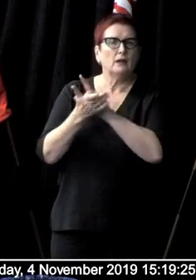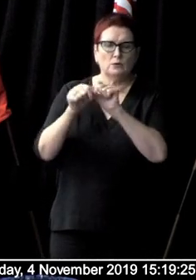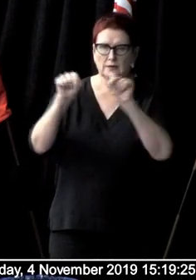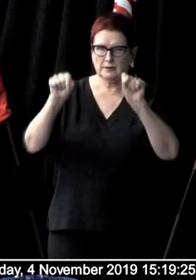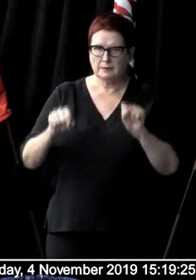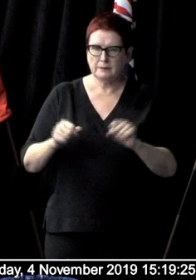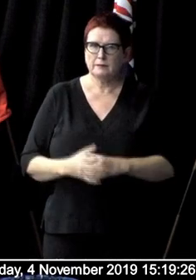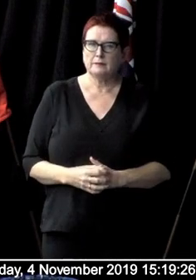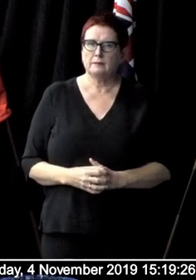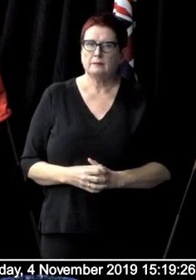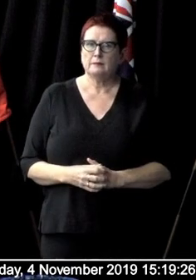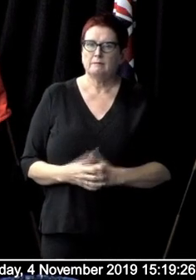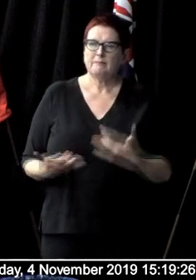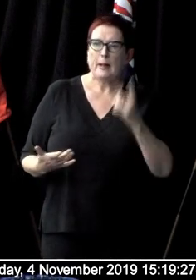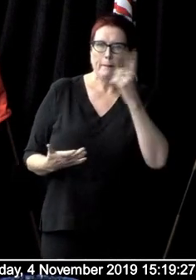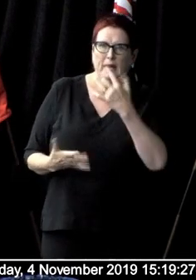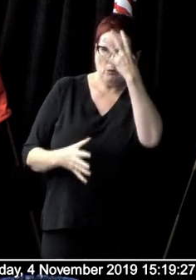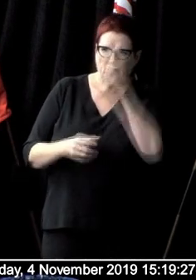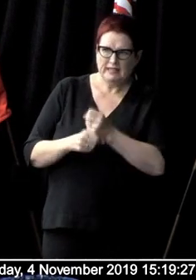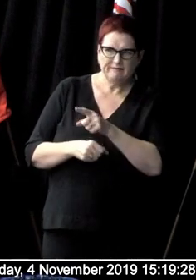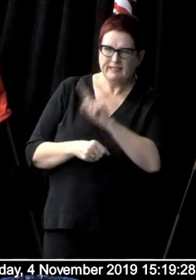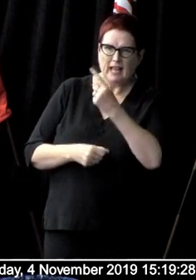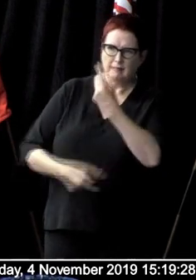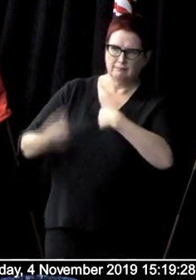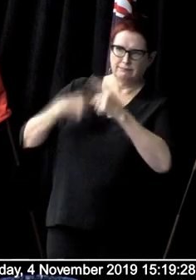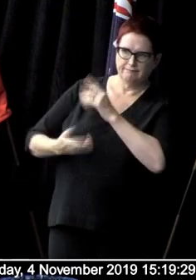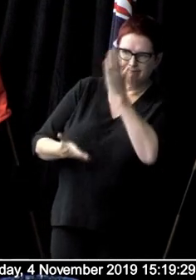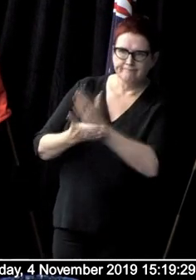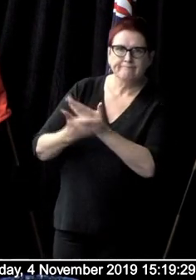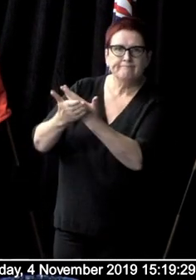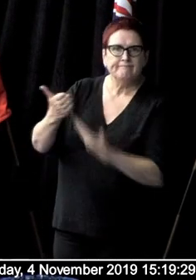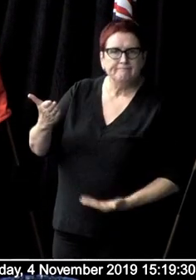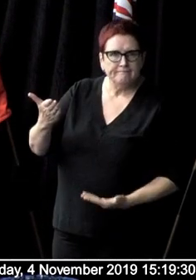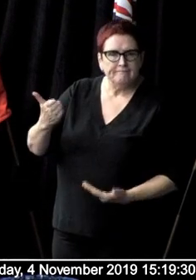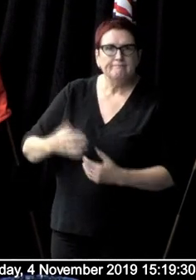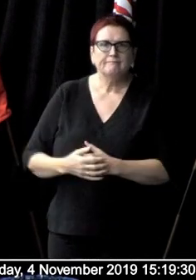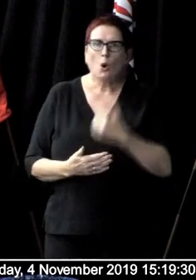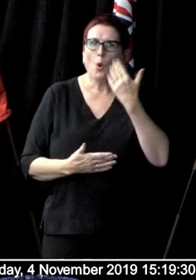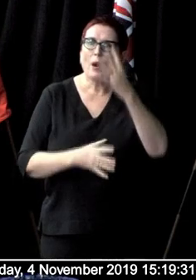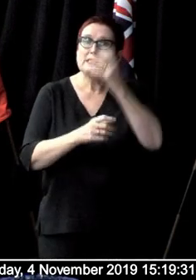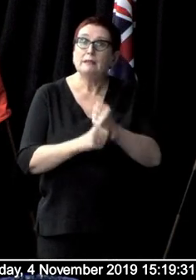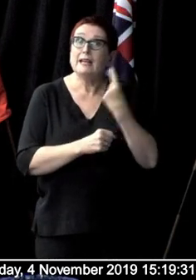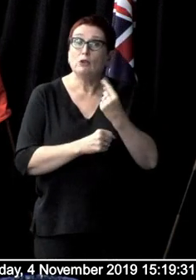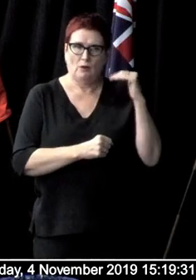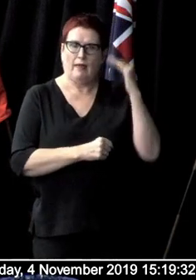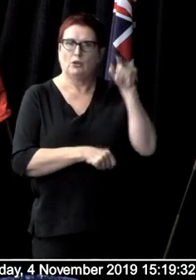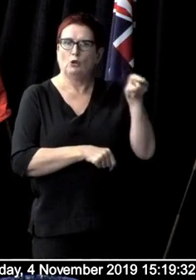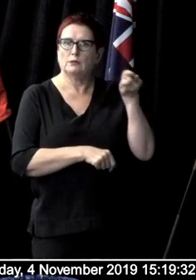they’re not considered reliable witnesses, the presumption is with the adults, and,